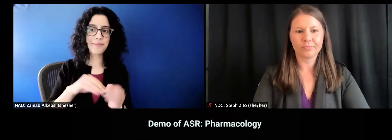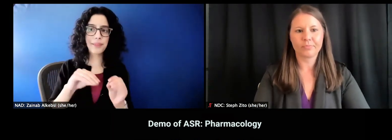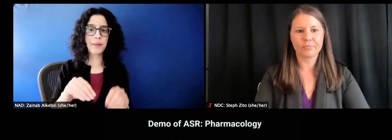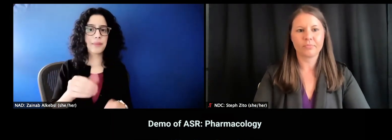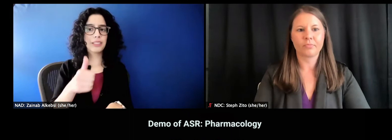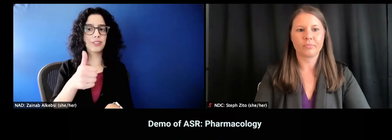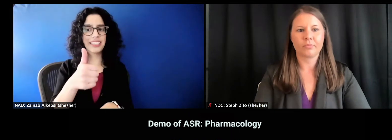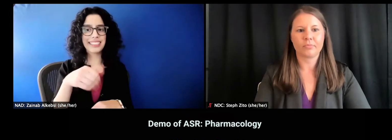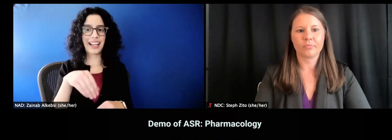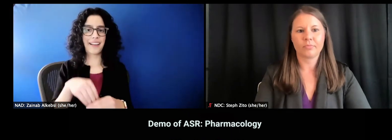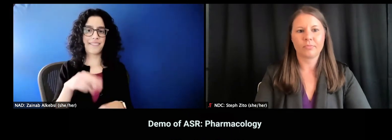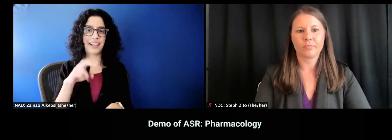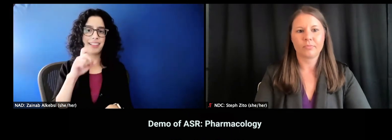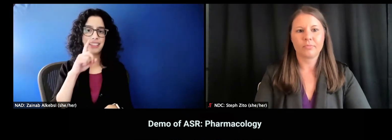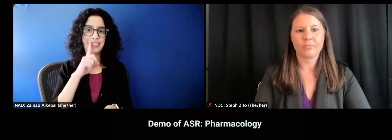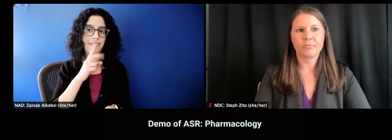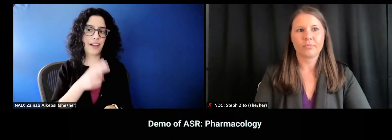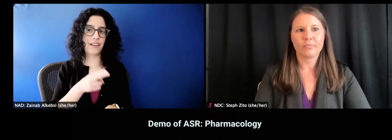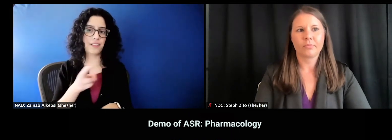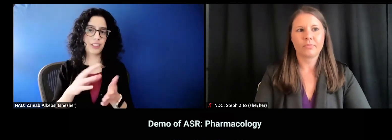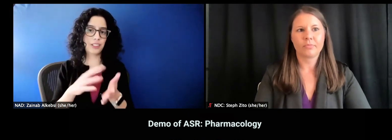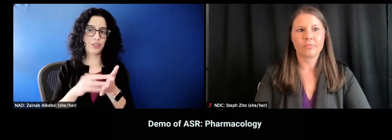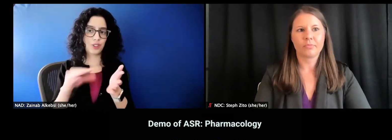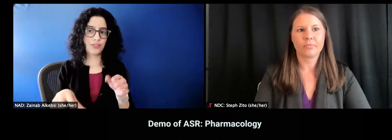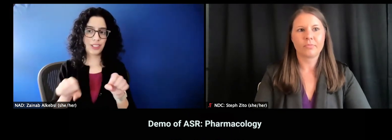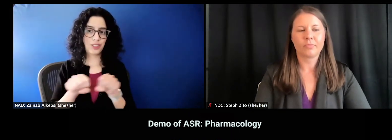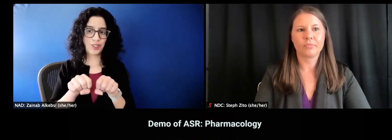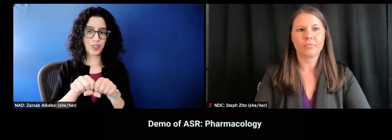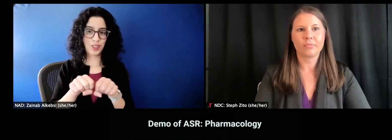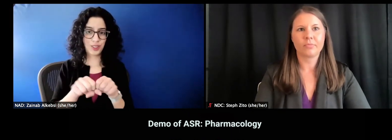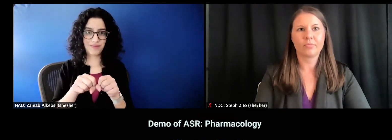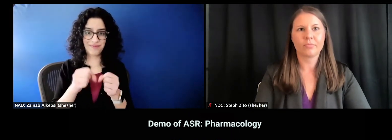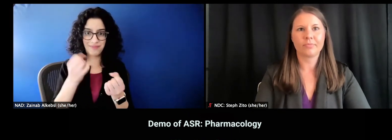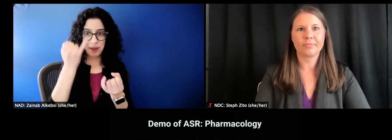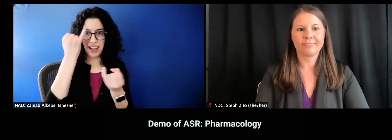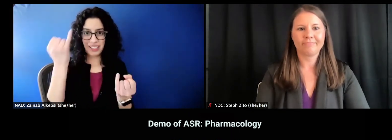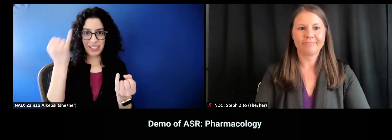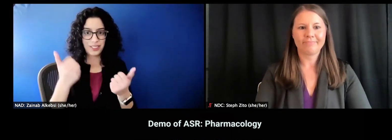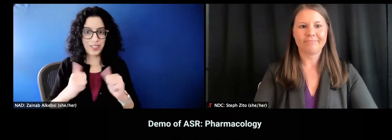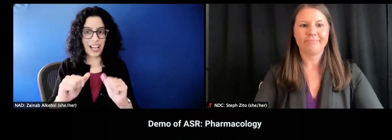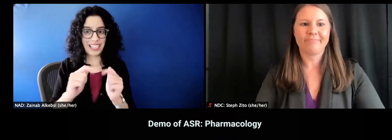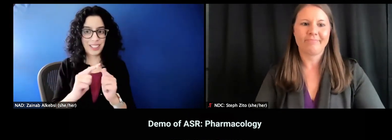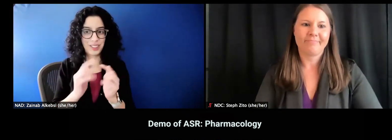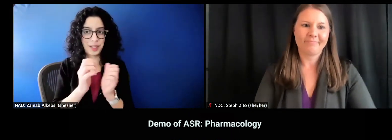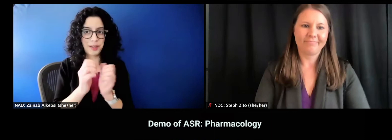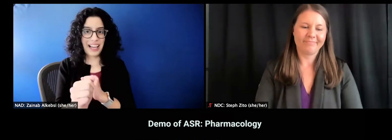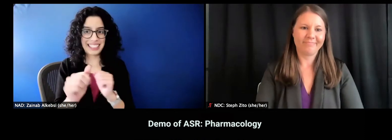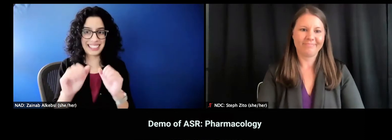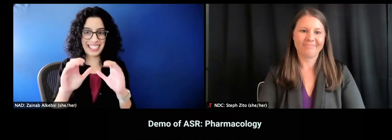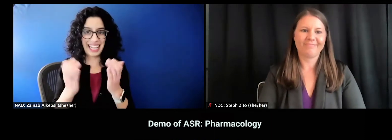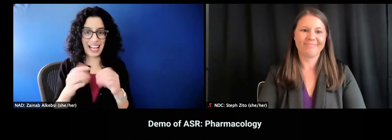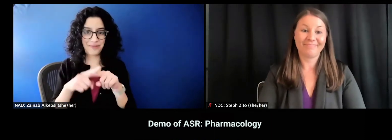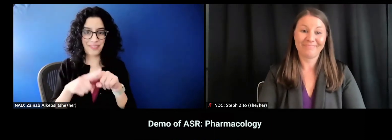That link will show up in a later slide for reference but you can see the differences for yourself.